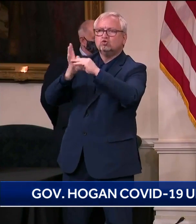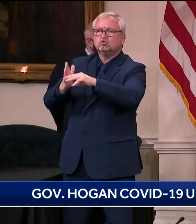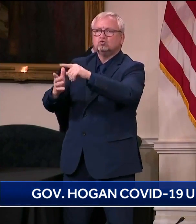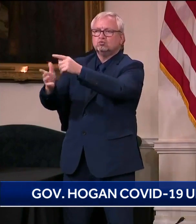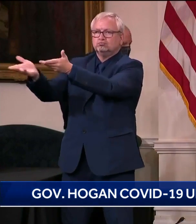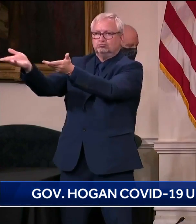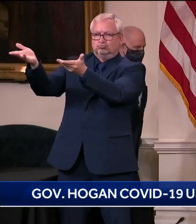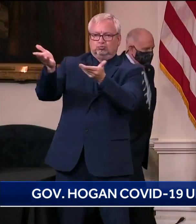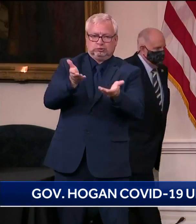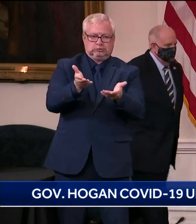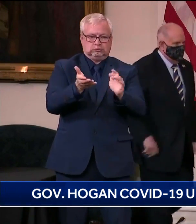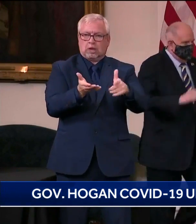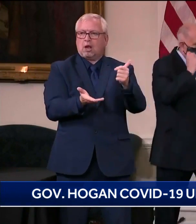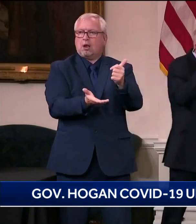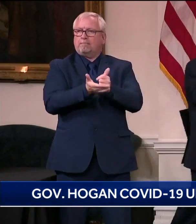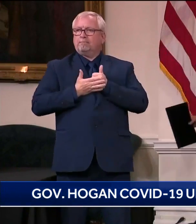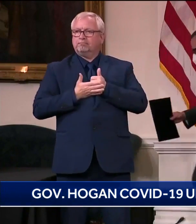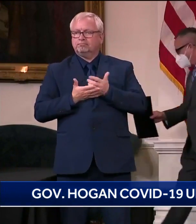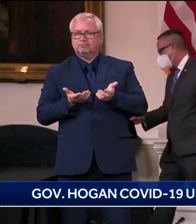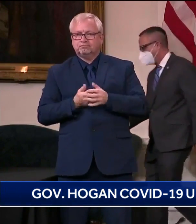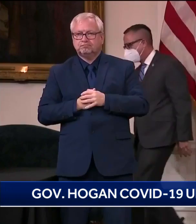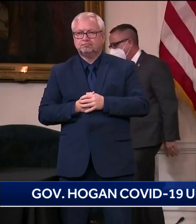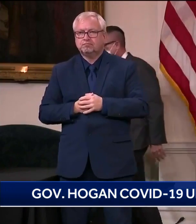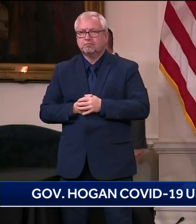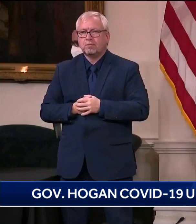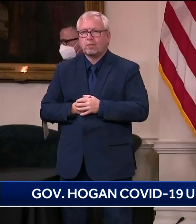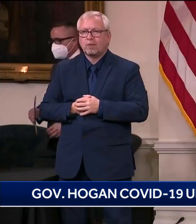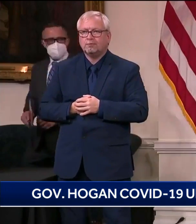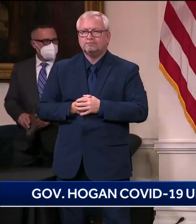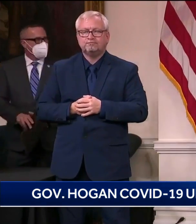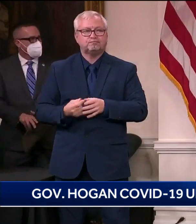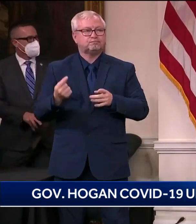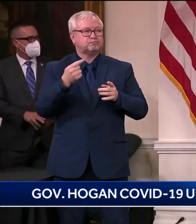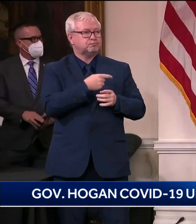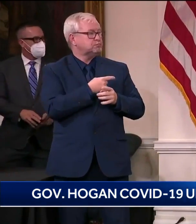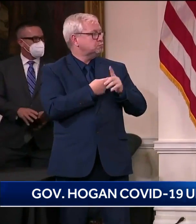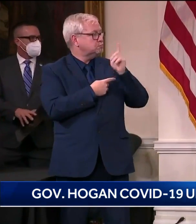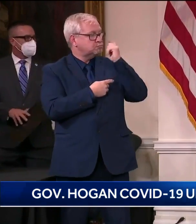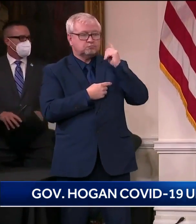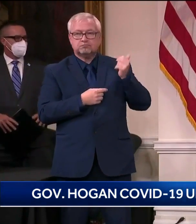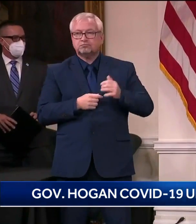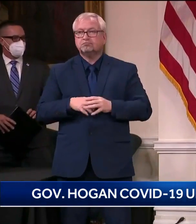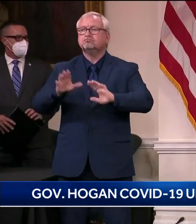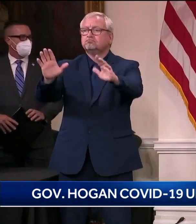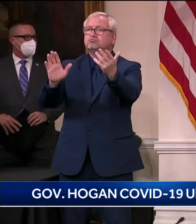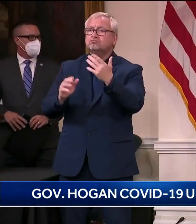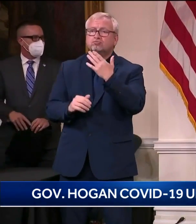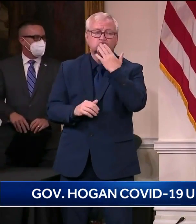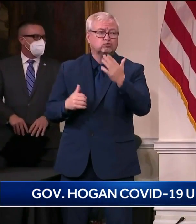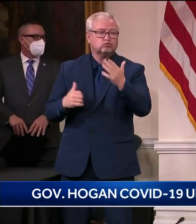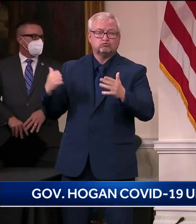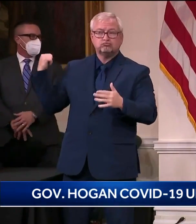THERE IS A WAY IT THINK HOW STUDENTS ARE BROUGHT INTO THE RESPONSE.